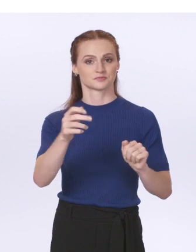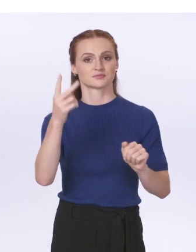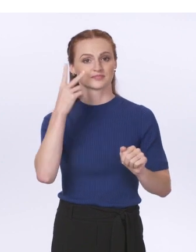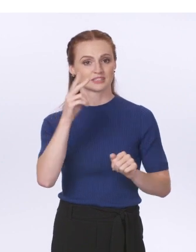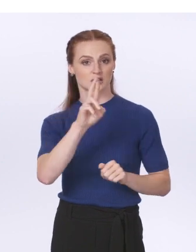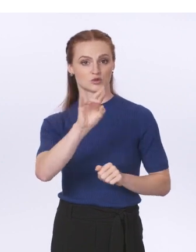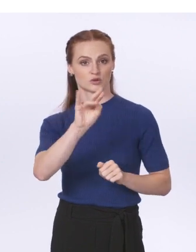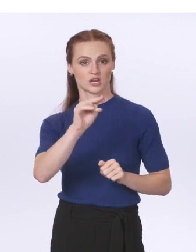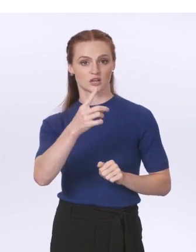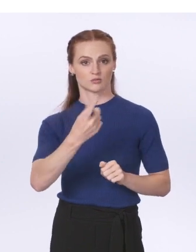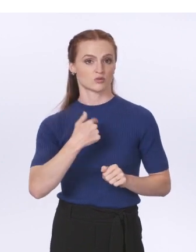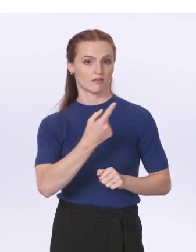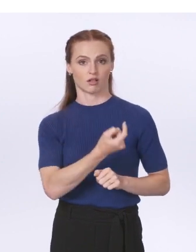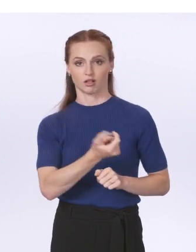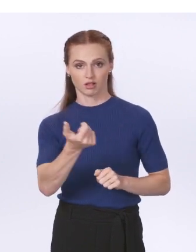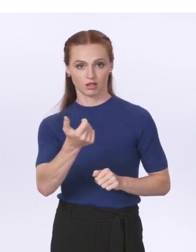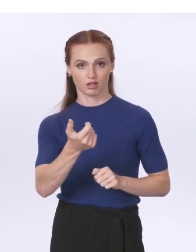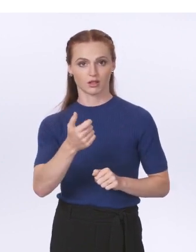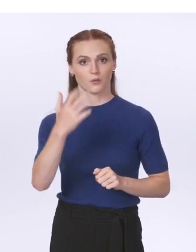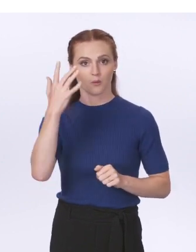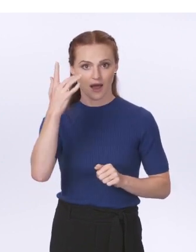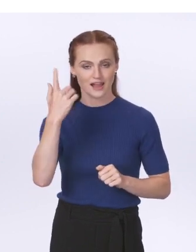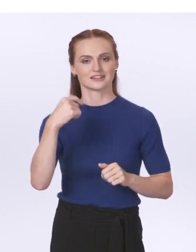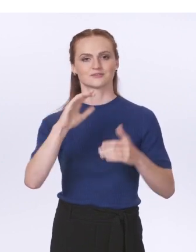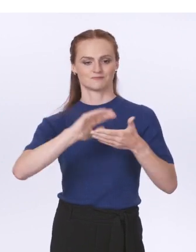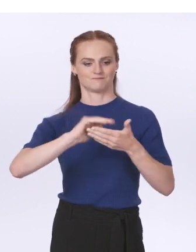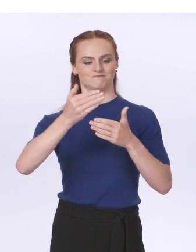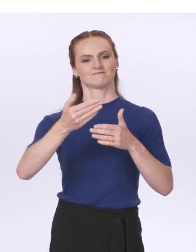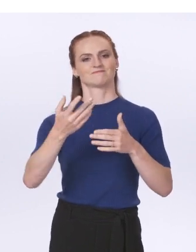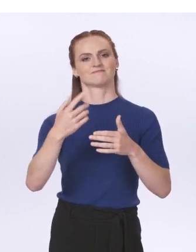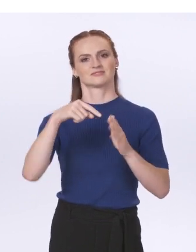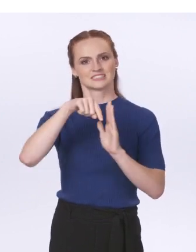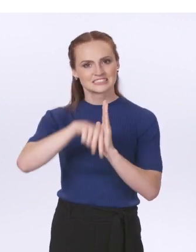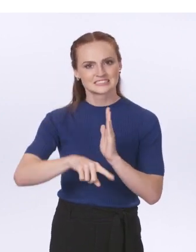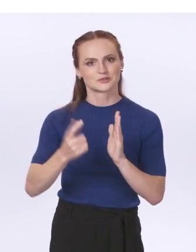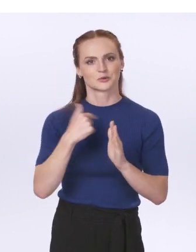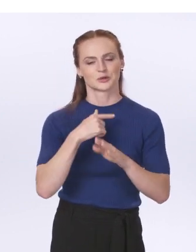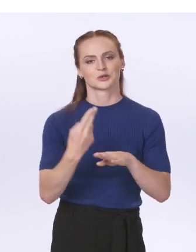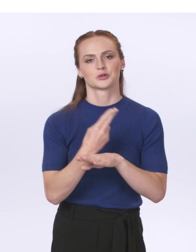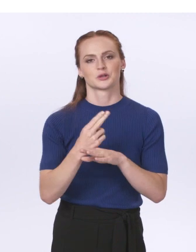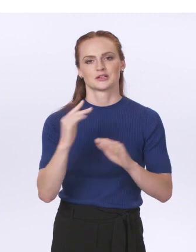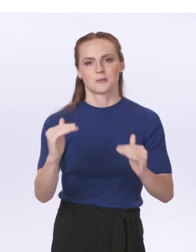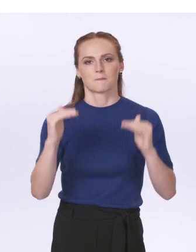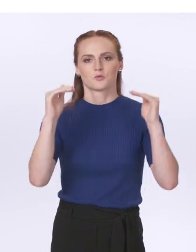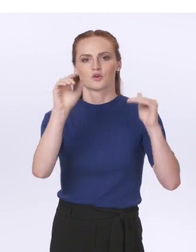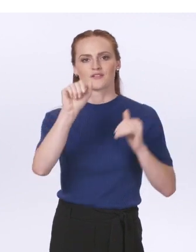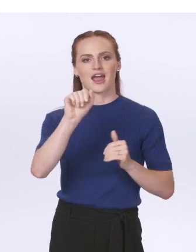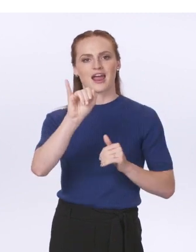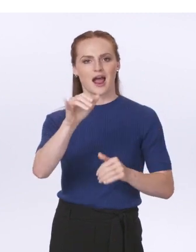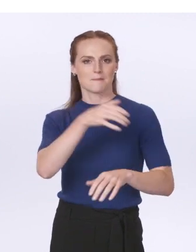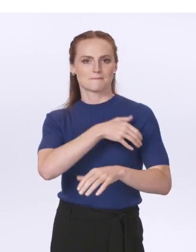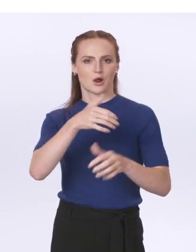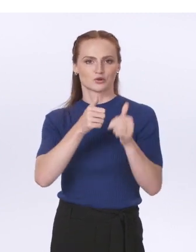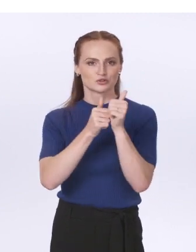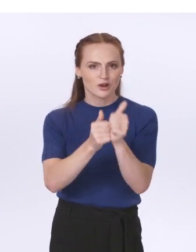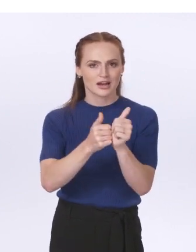and that’s because under the hood, we use improved AI-powered tracking with even better performance than before.